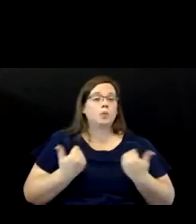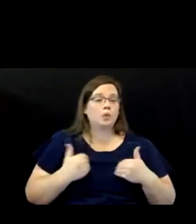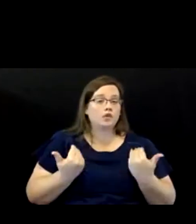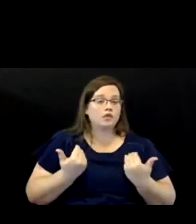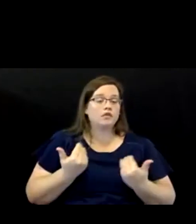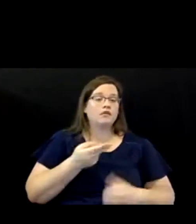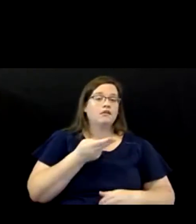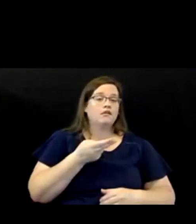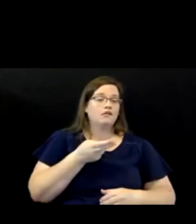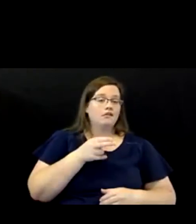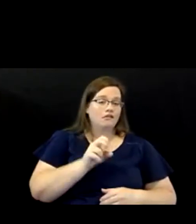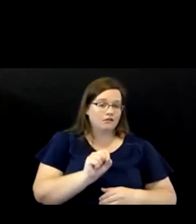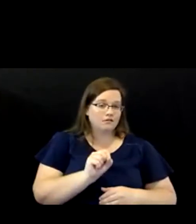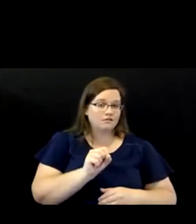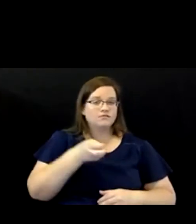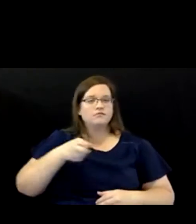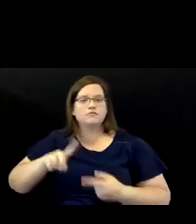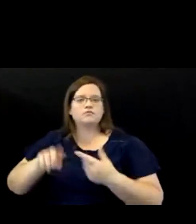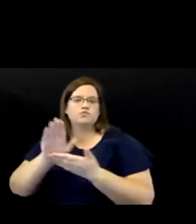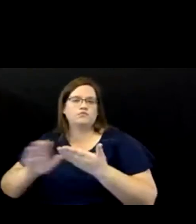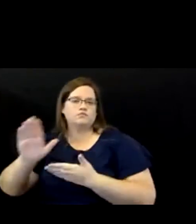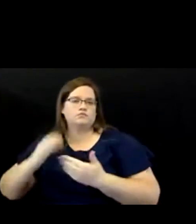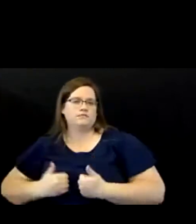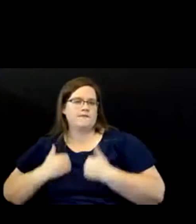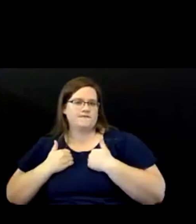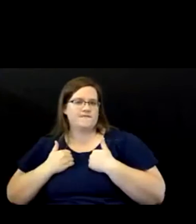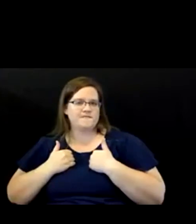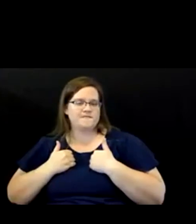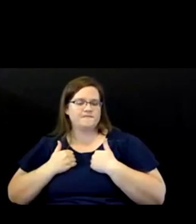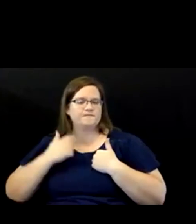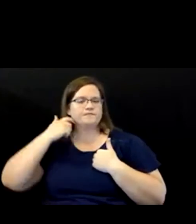education and post-secondary life. So basically, help people get out of